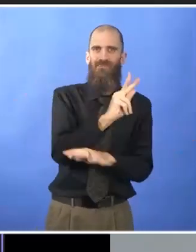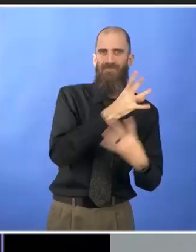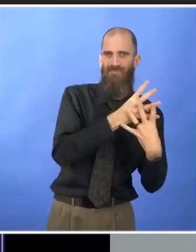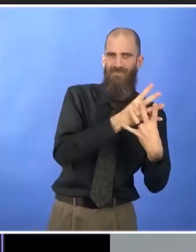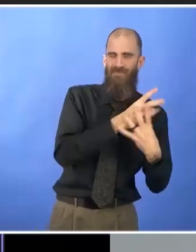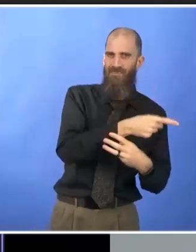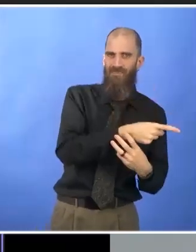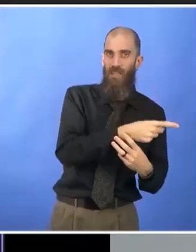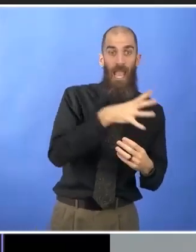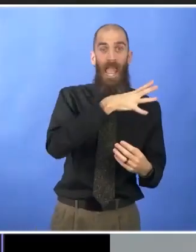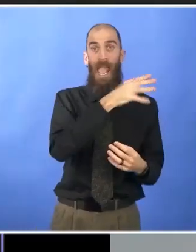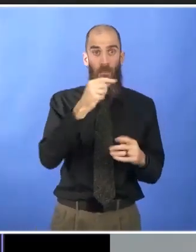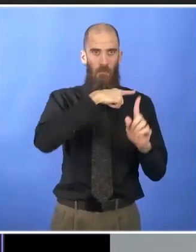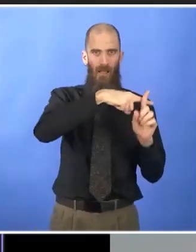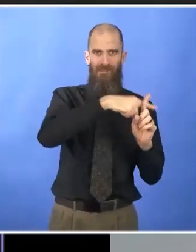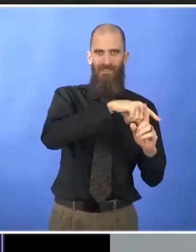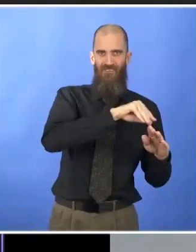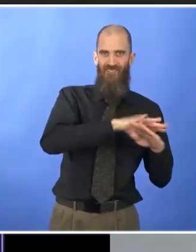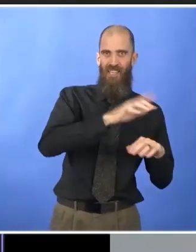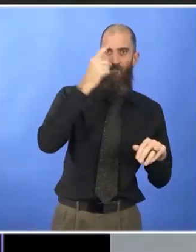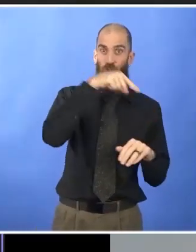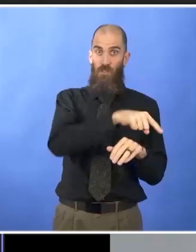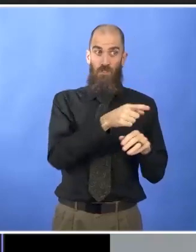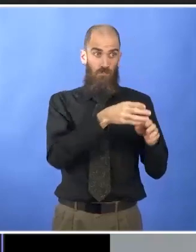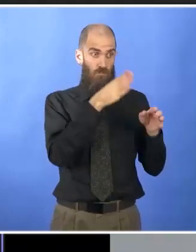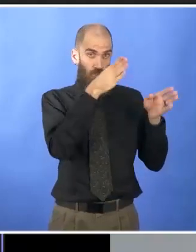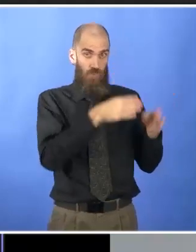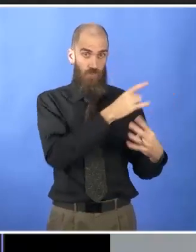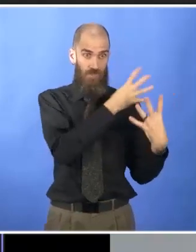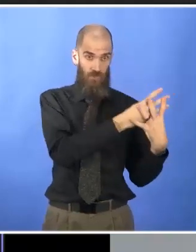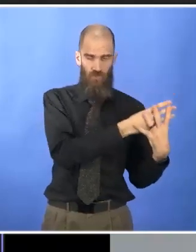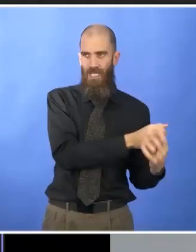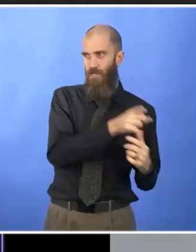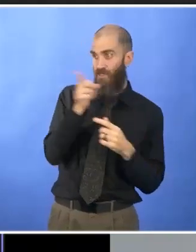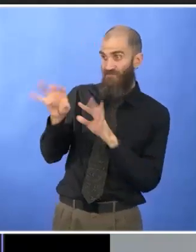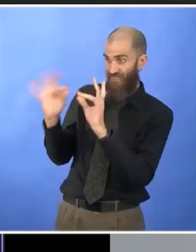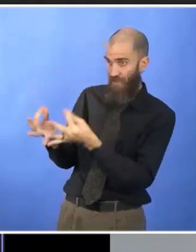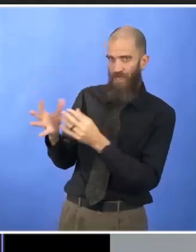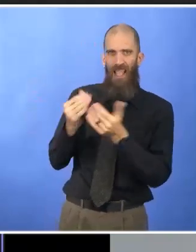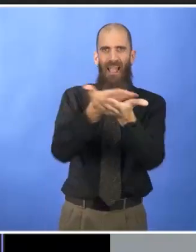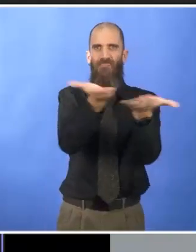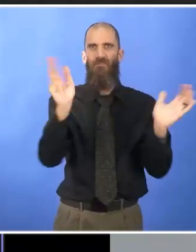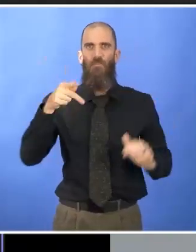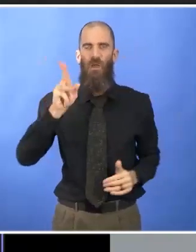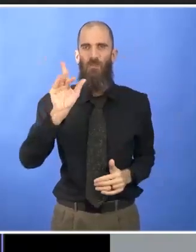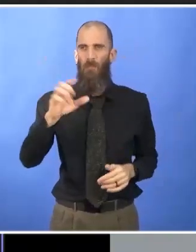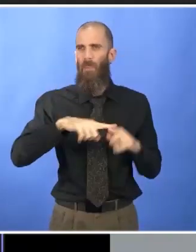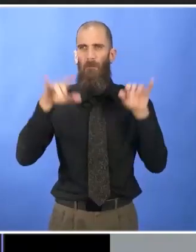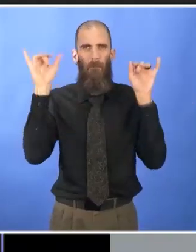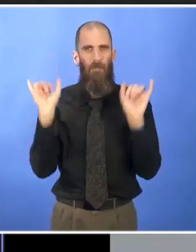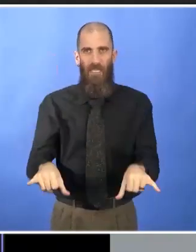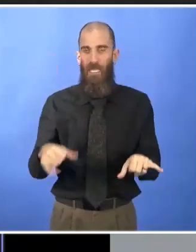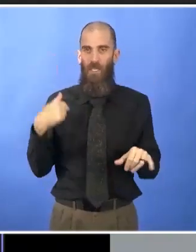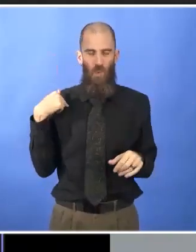HER FAMILY, AND THE PUBLIC. BUT WE CONTINUE TO FIGHT AGAINST RESTRICTIVE CONDUCT BY PROVIDERS THAT CONSTRAIN